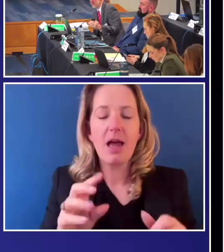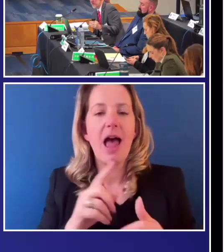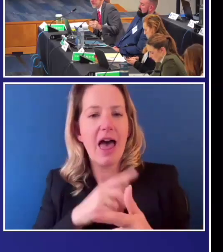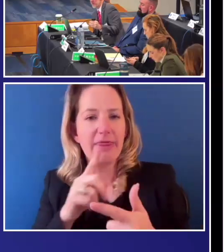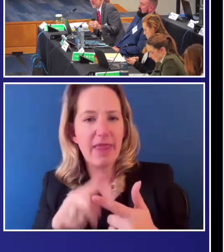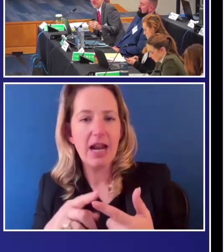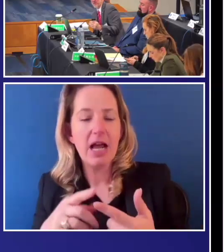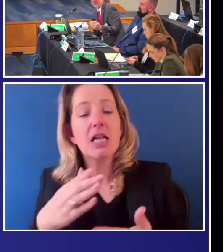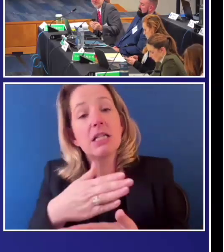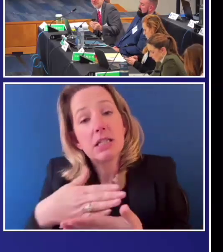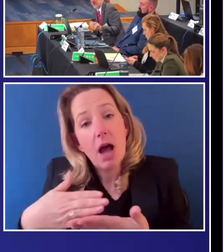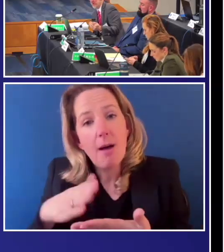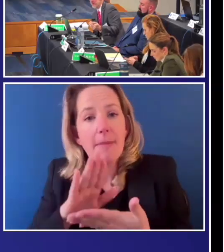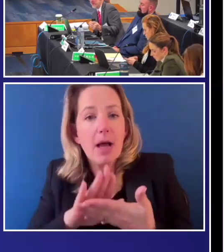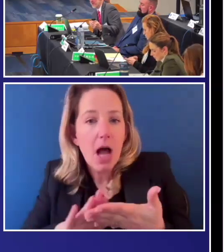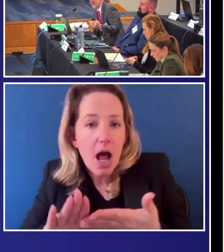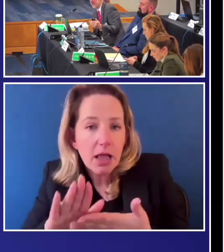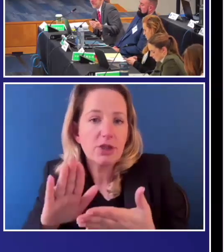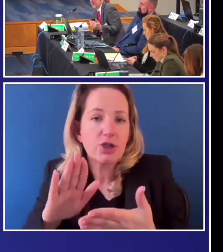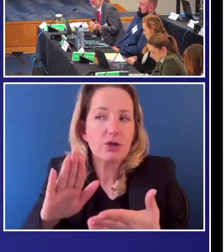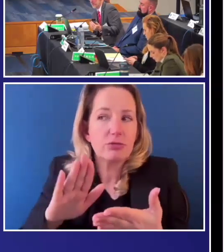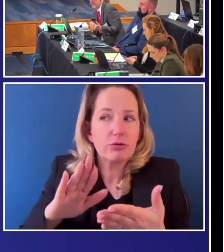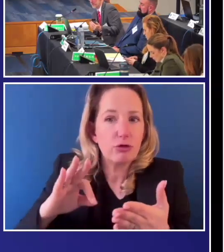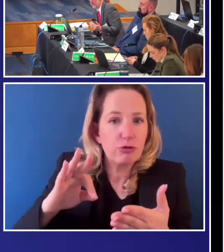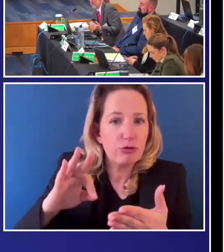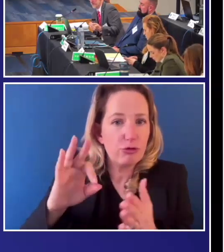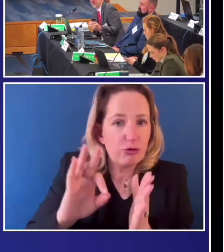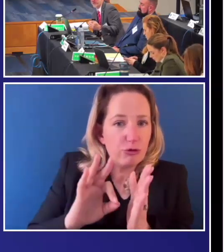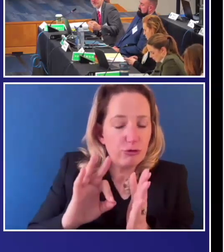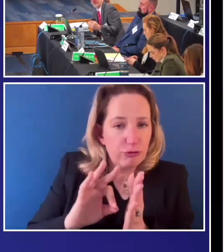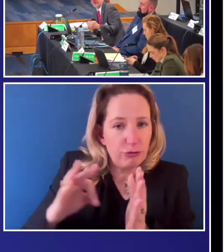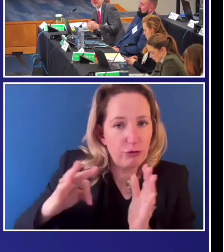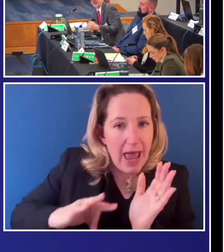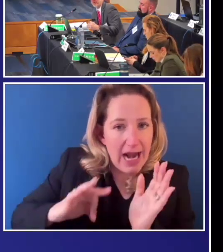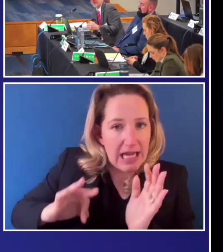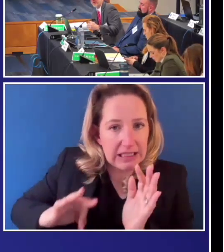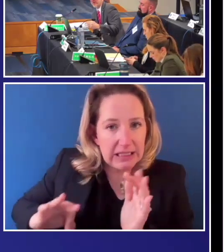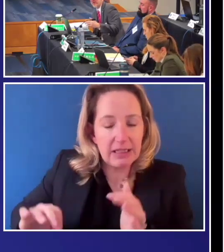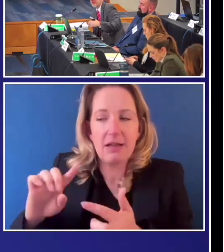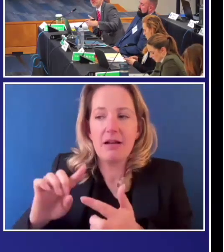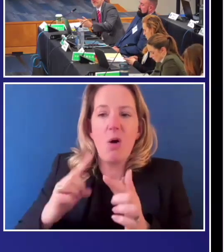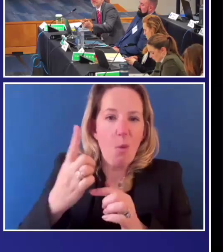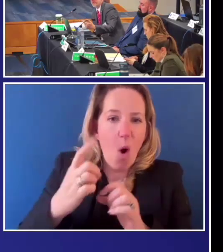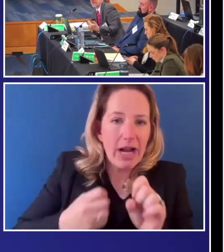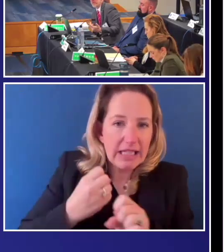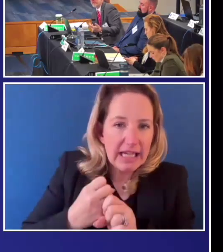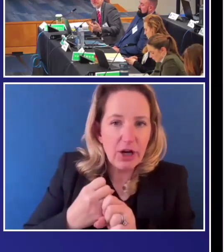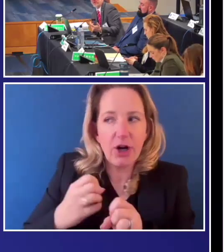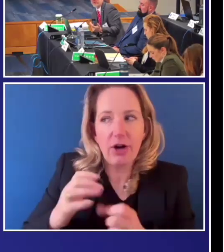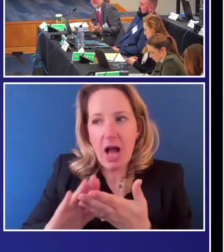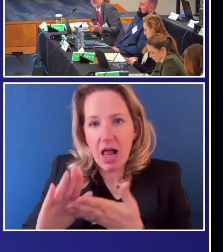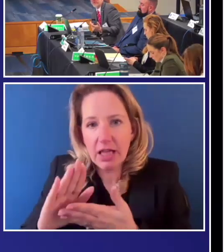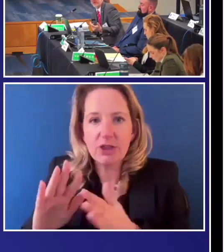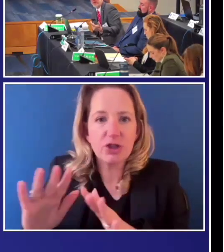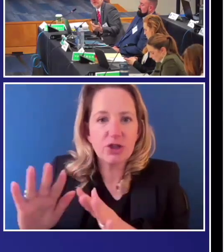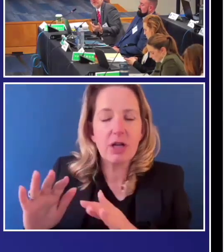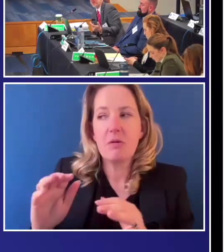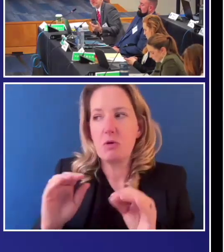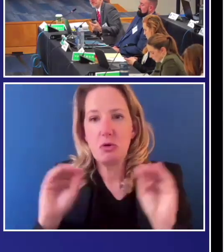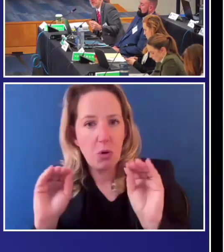credit, but less than one year of college and then one or more years of college credit, no degree. Thinking about the Workforce Pell conversation we had in December,